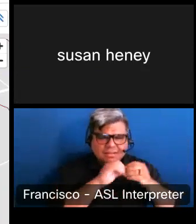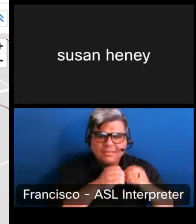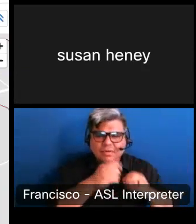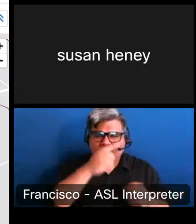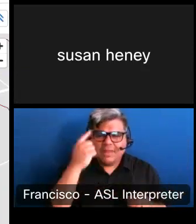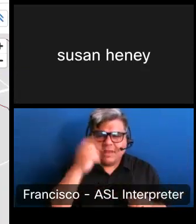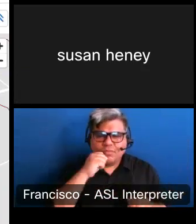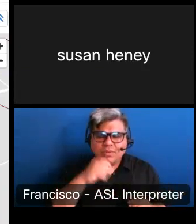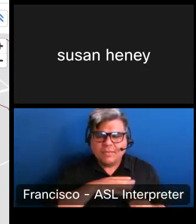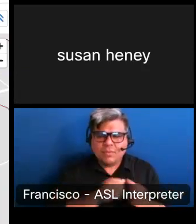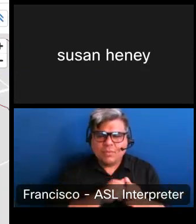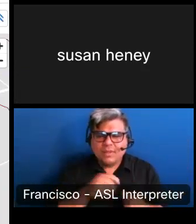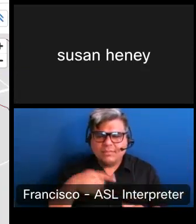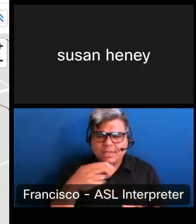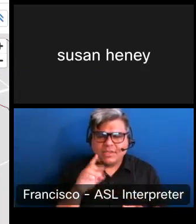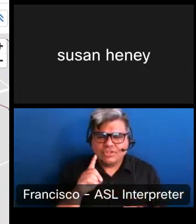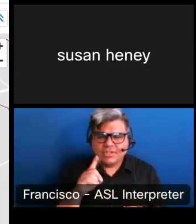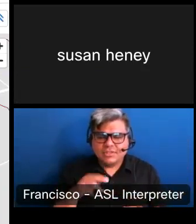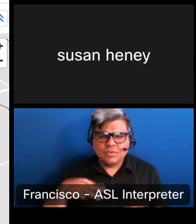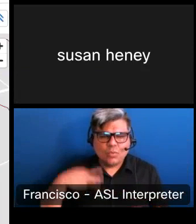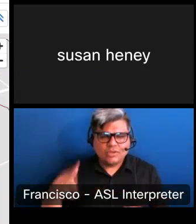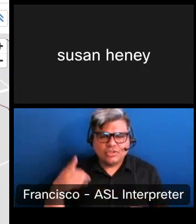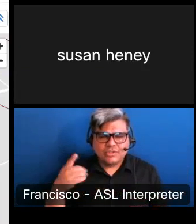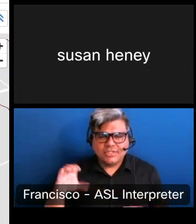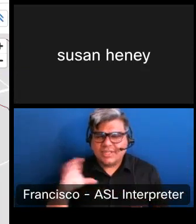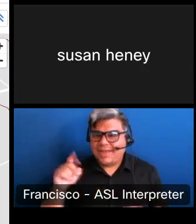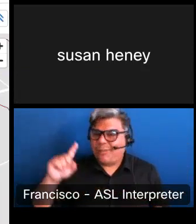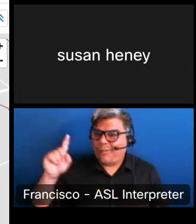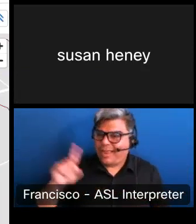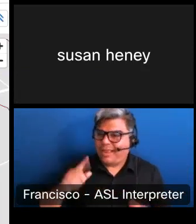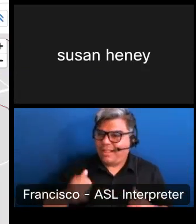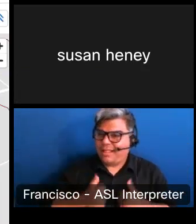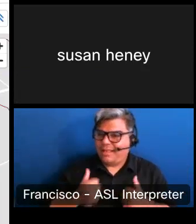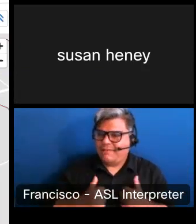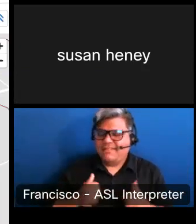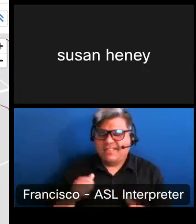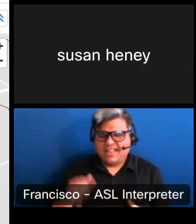Washington, DC, and where exactly do they live? So keep in mind that this map and the variables